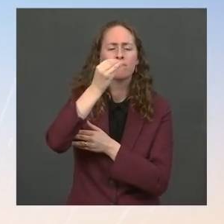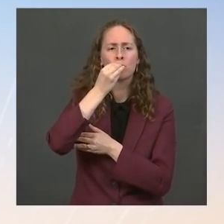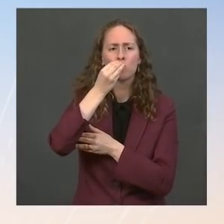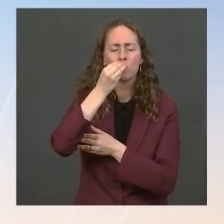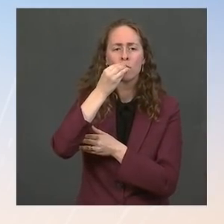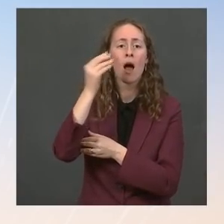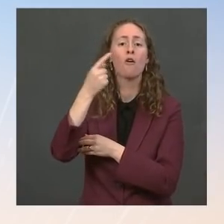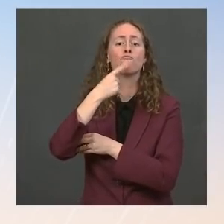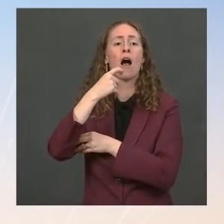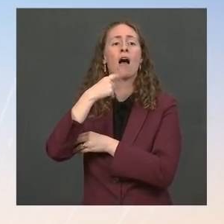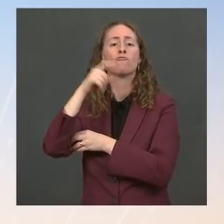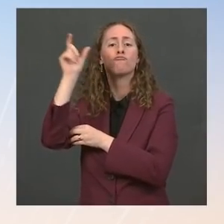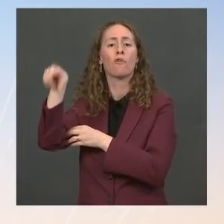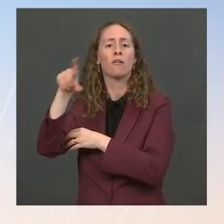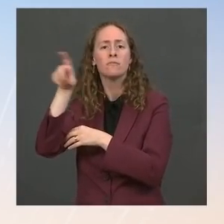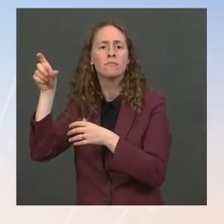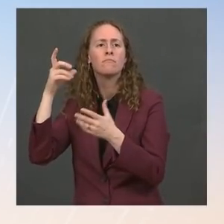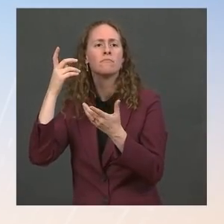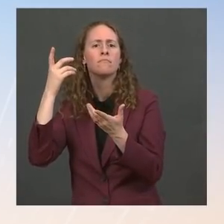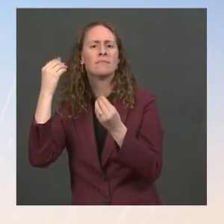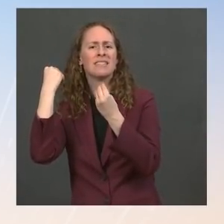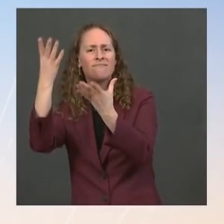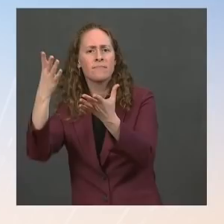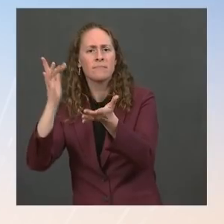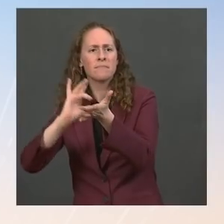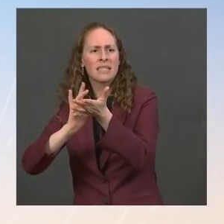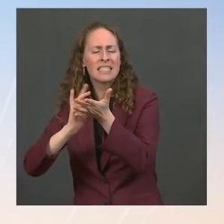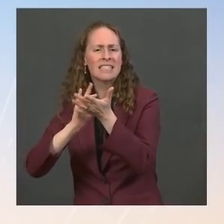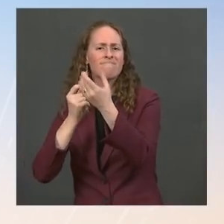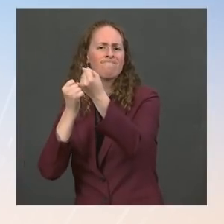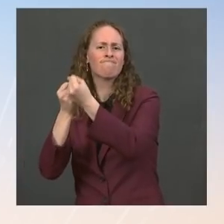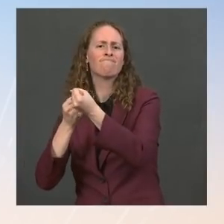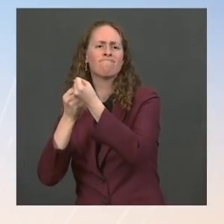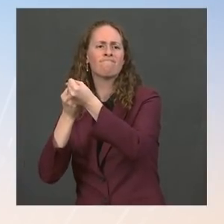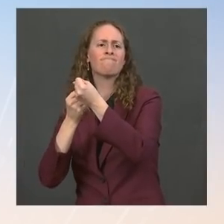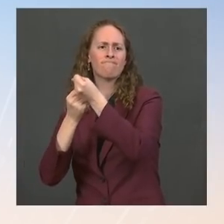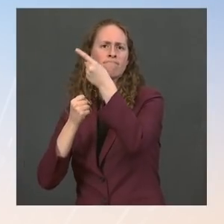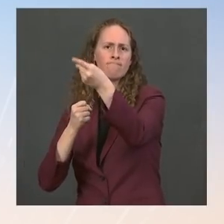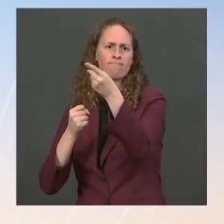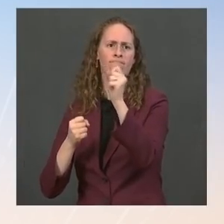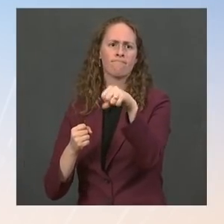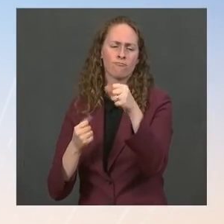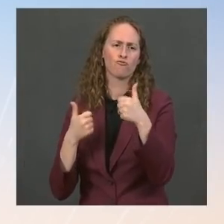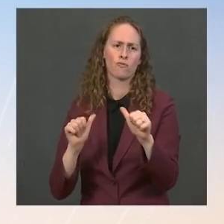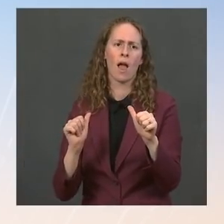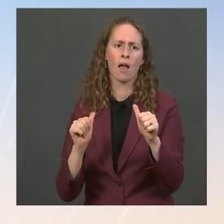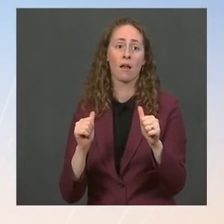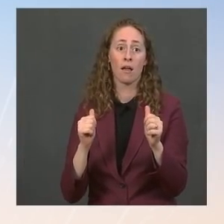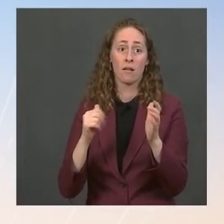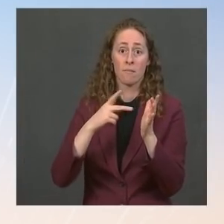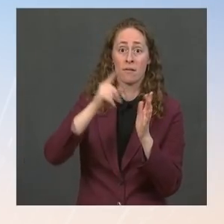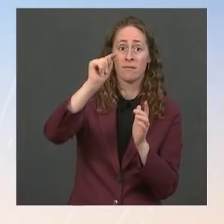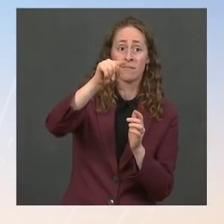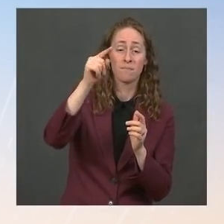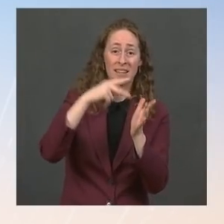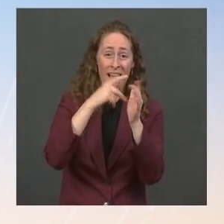These are all steps we've taken from a humanitarian perspective. It does not mean that every individual -- that there aren't individuals, as are --